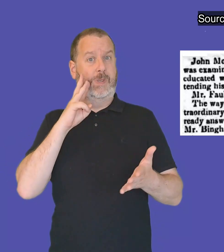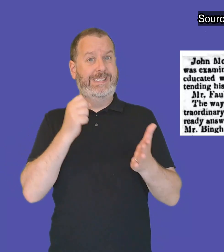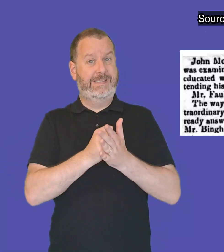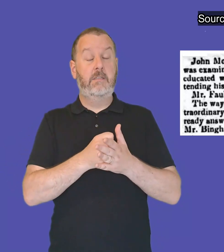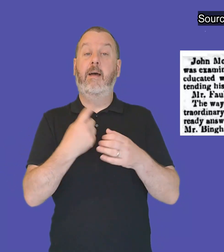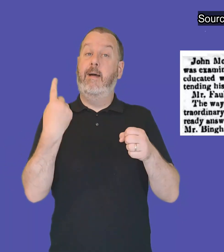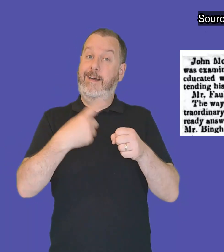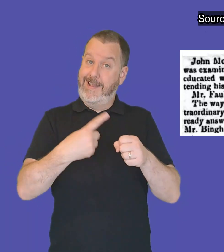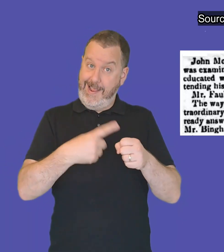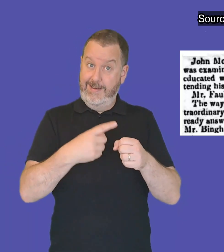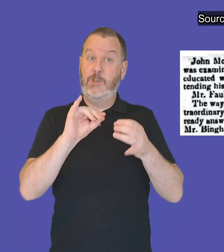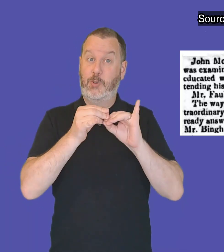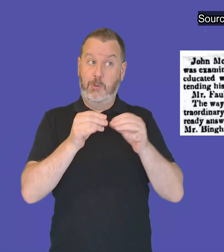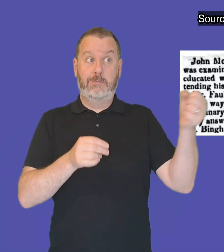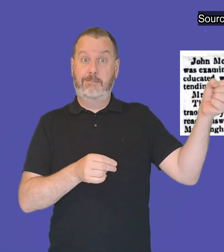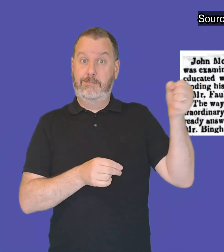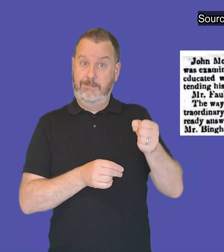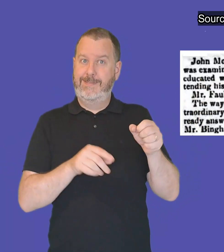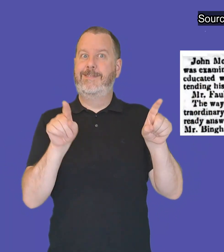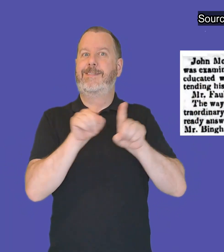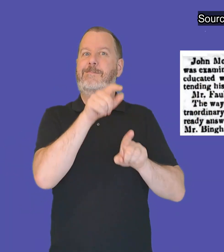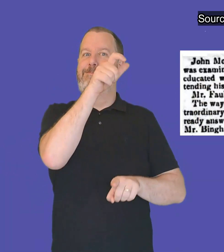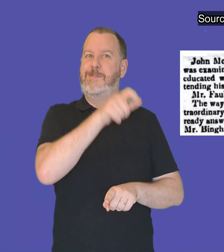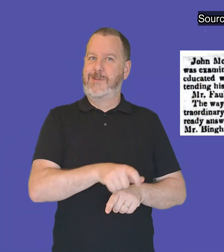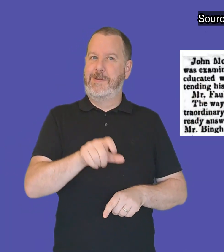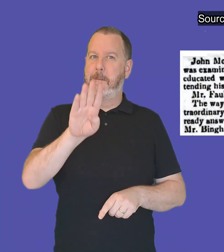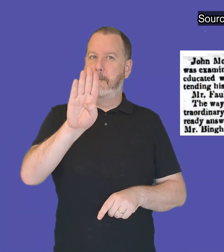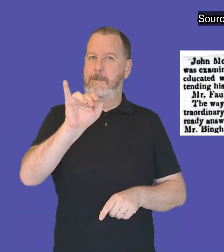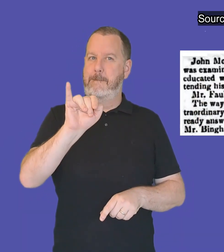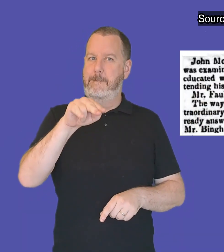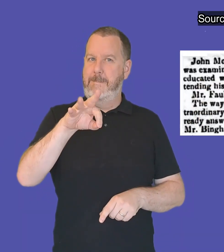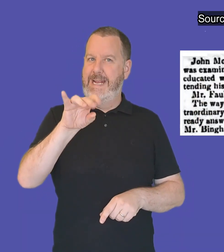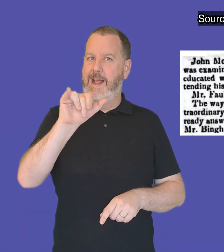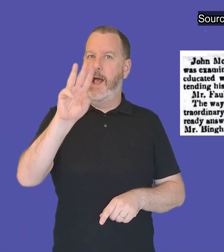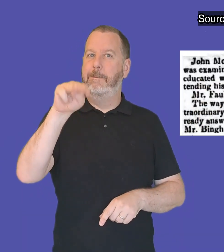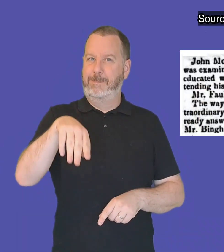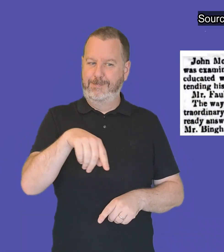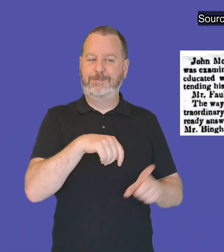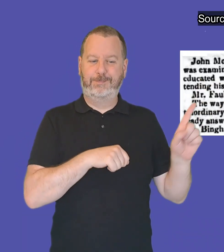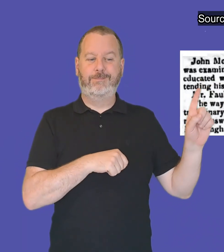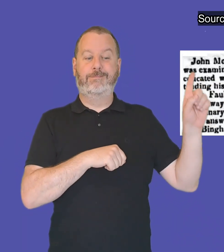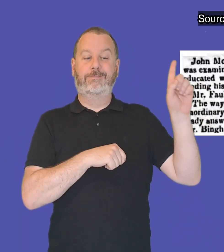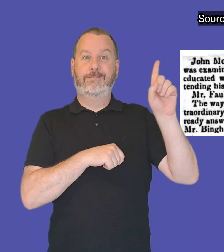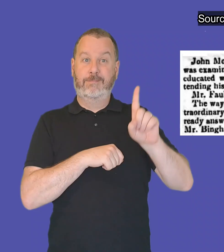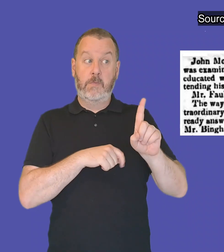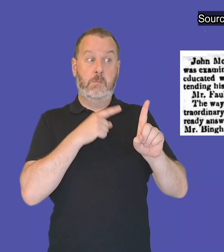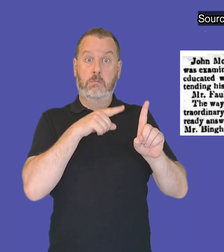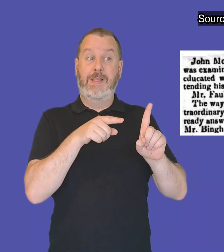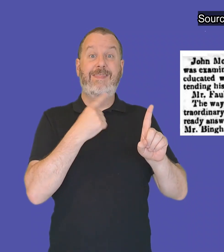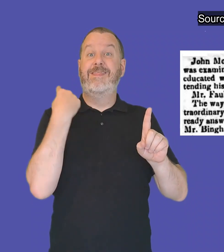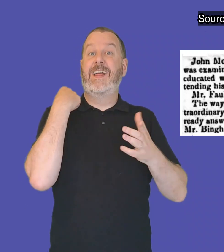Again, George Bingham interpreted - though at this